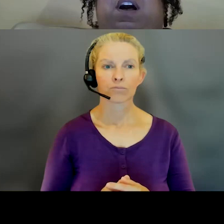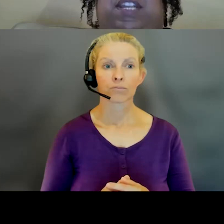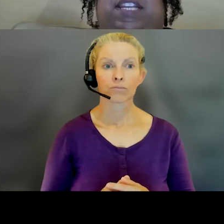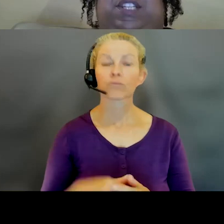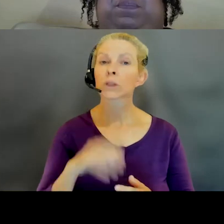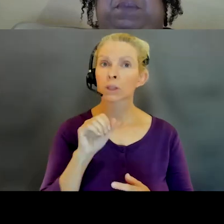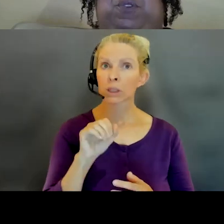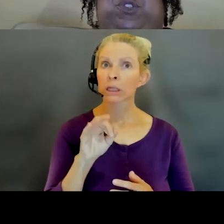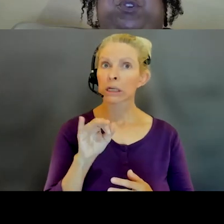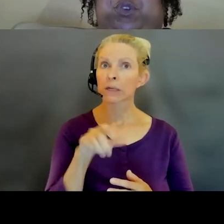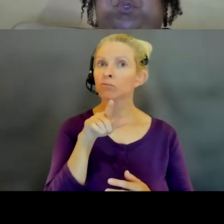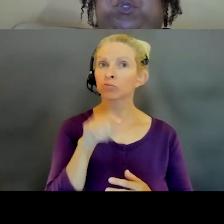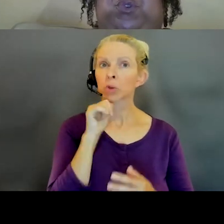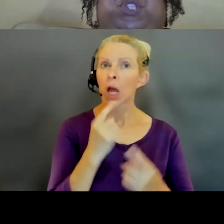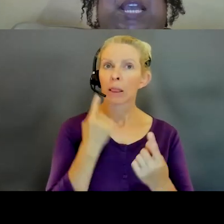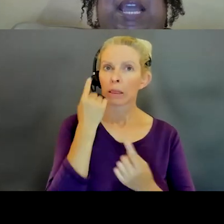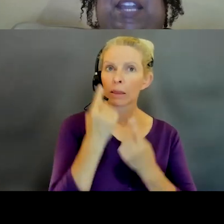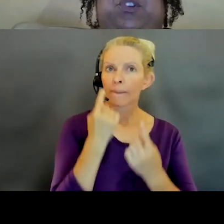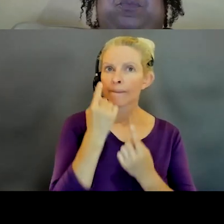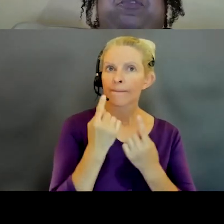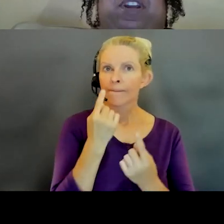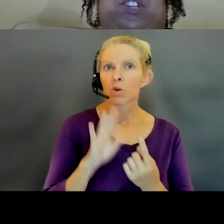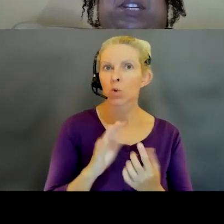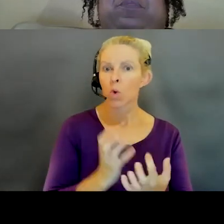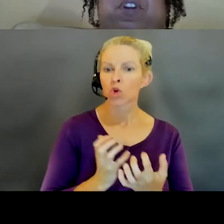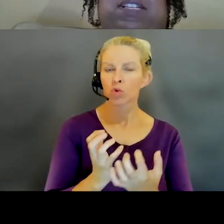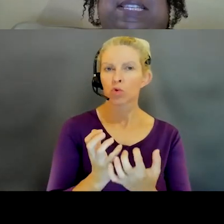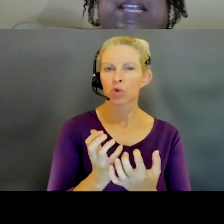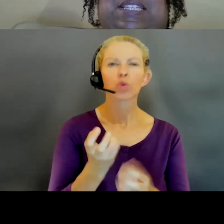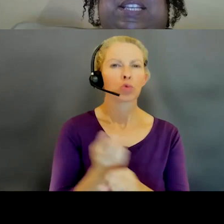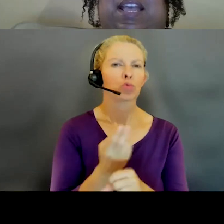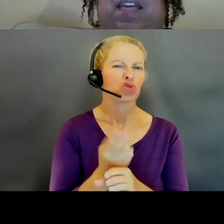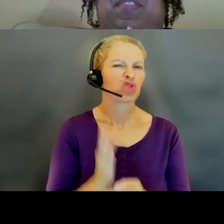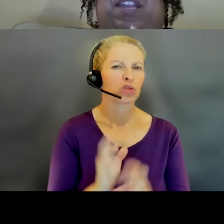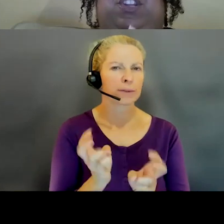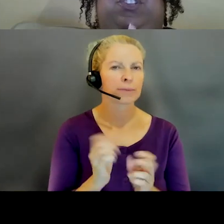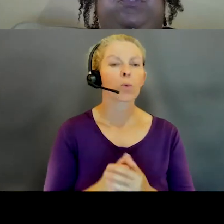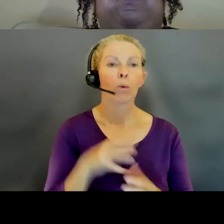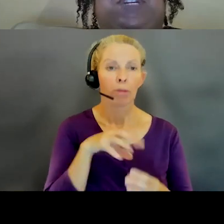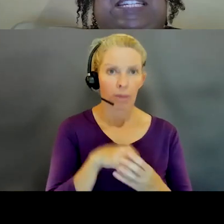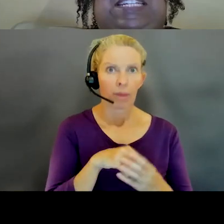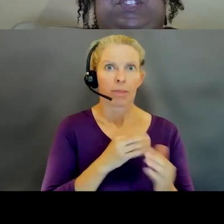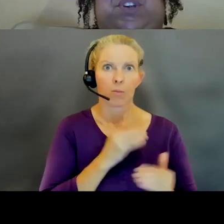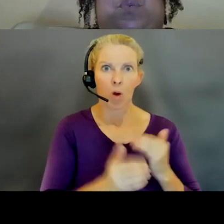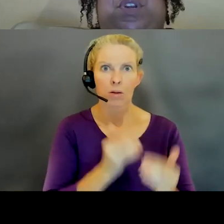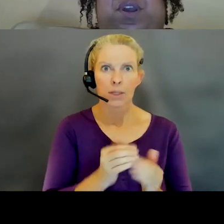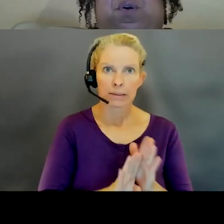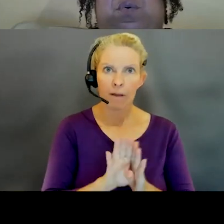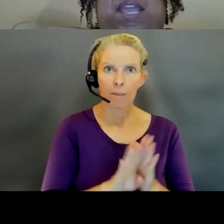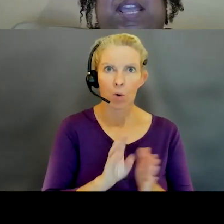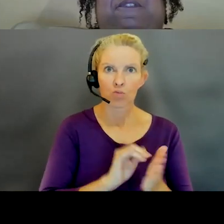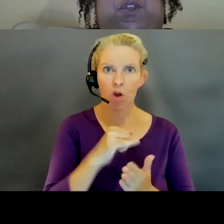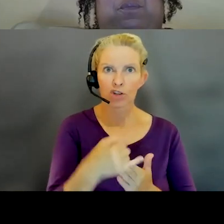audience members, your users, in your project process, then you really don't know if you are